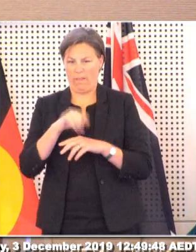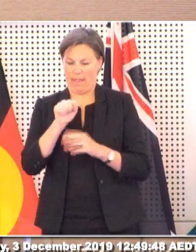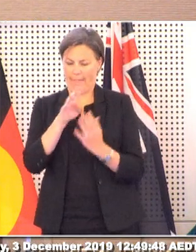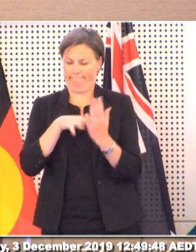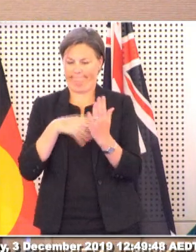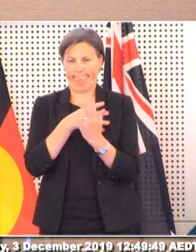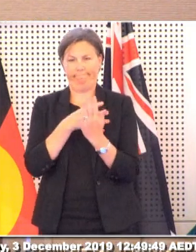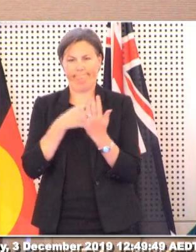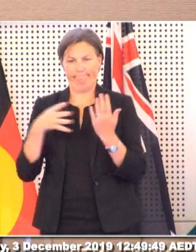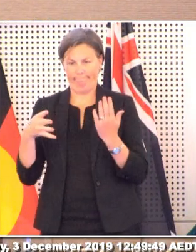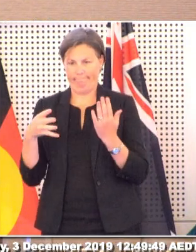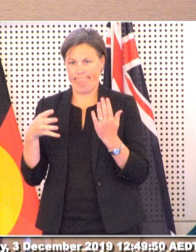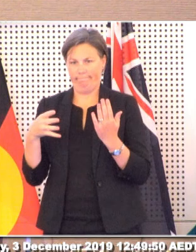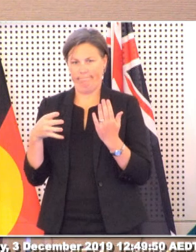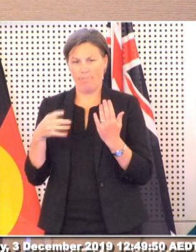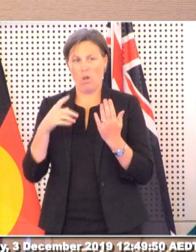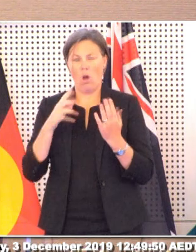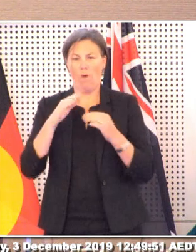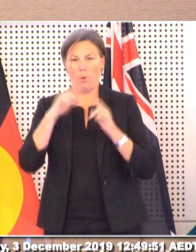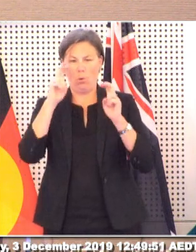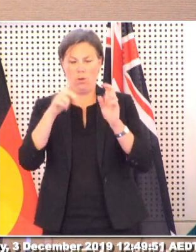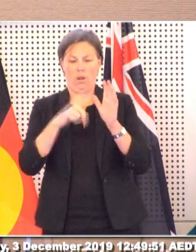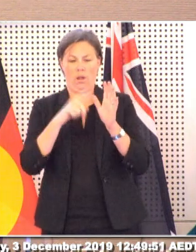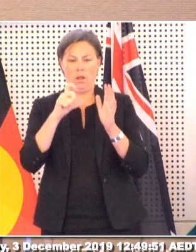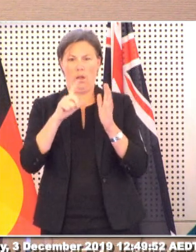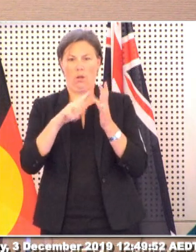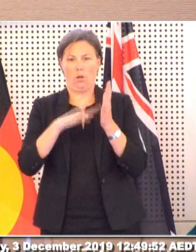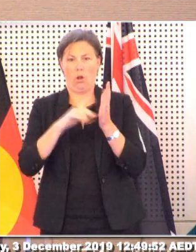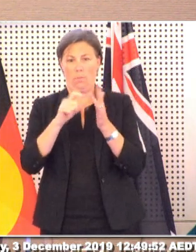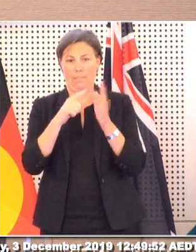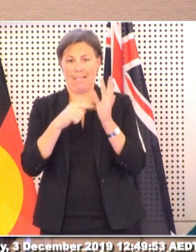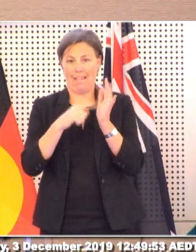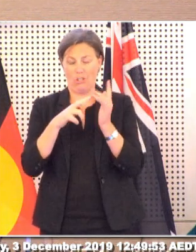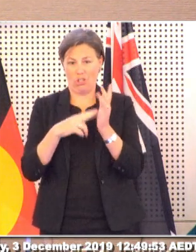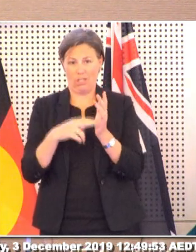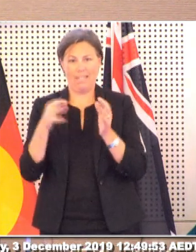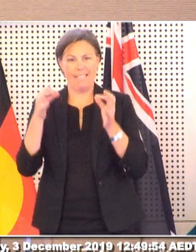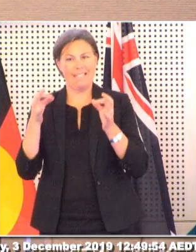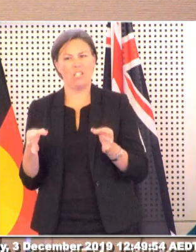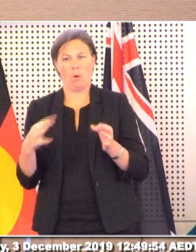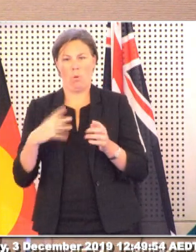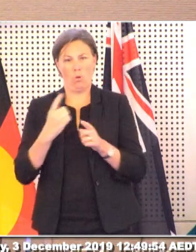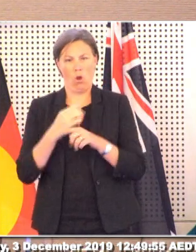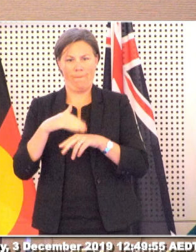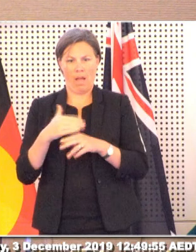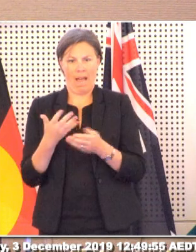decisions. But just to give us an introduction to the approach - - - Yes. - or the methodology around decision-making - - - Yes.